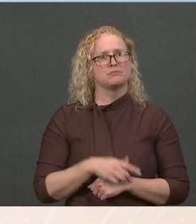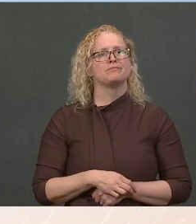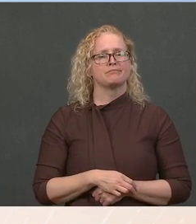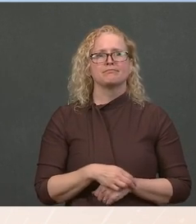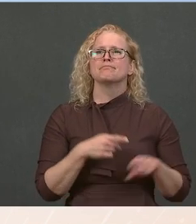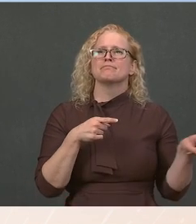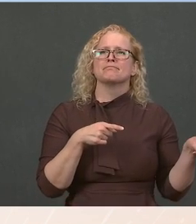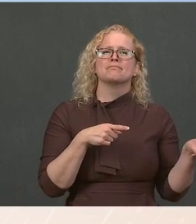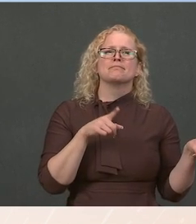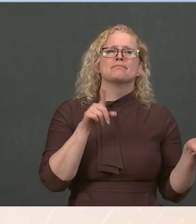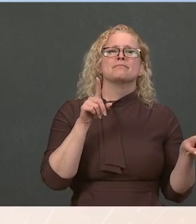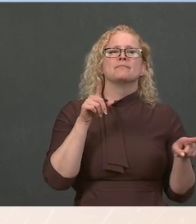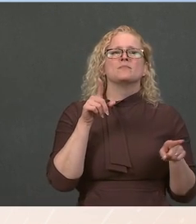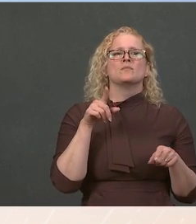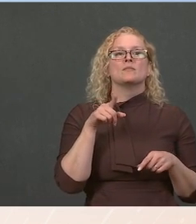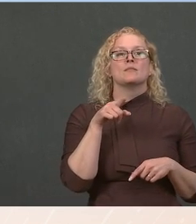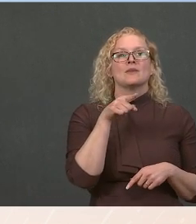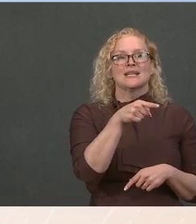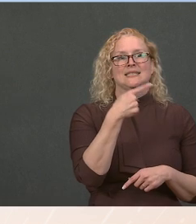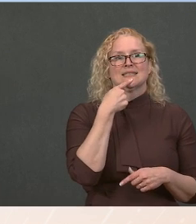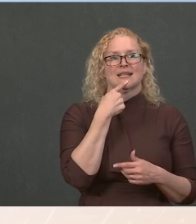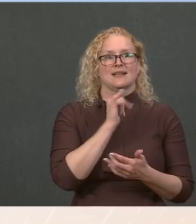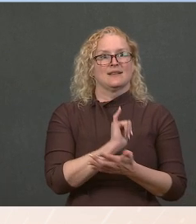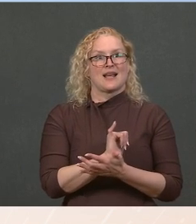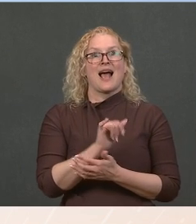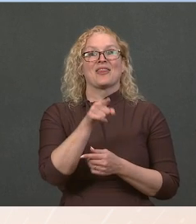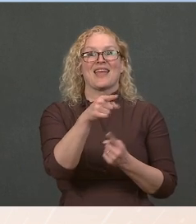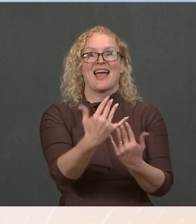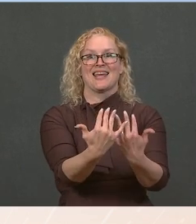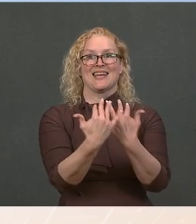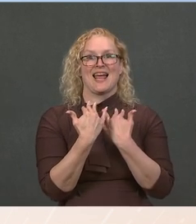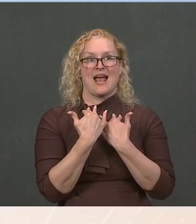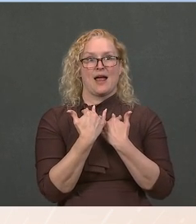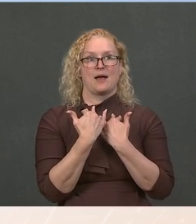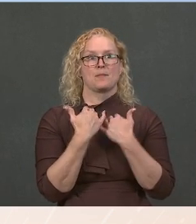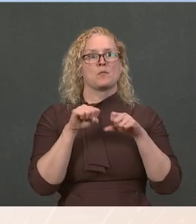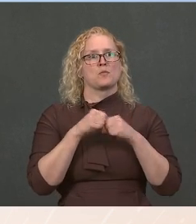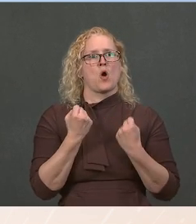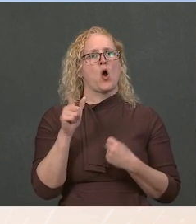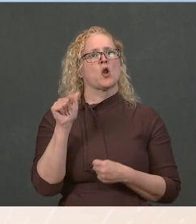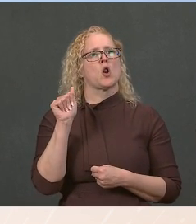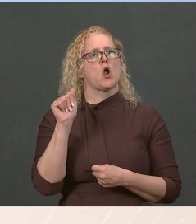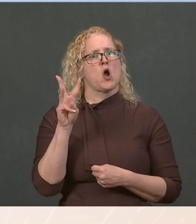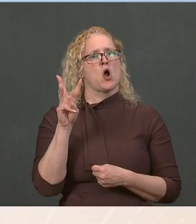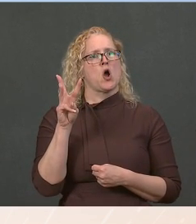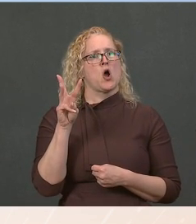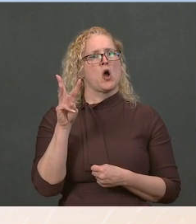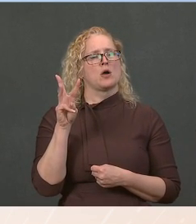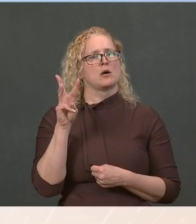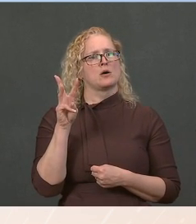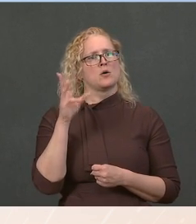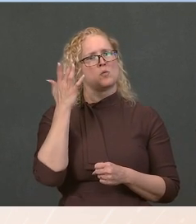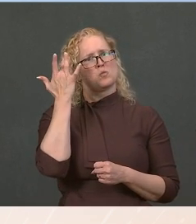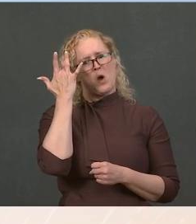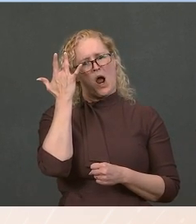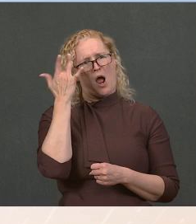Does the President agree with that or disagree with that? Ms. Jean-Pierre: So, yesterday, I addressed and I clarified the President's comments on the thinking on this,